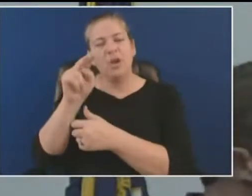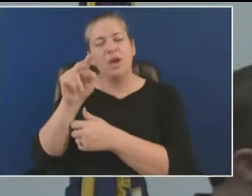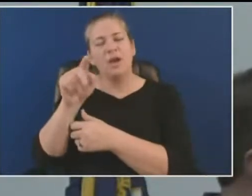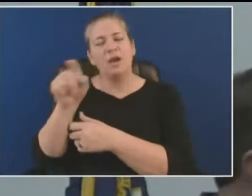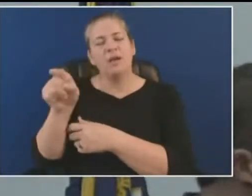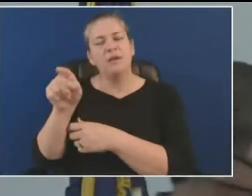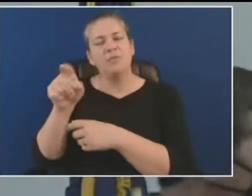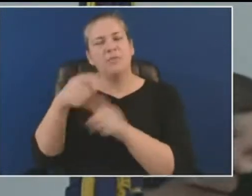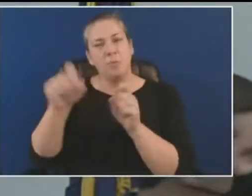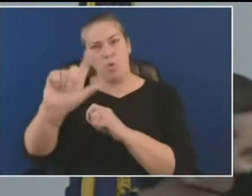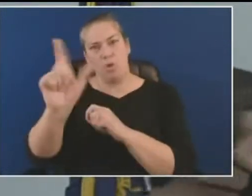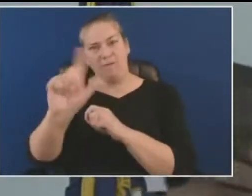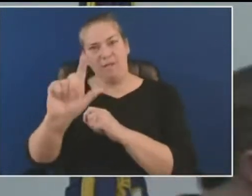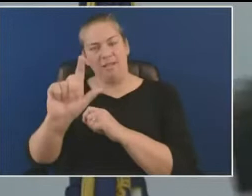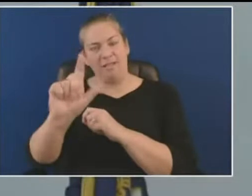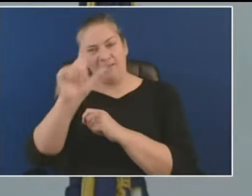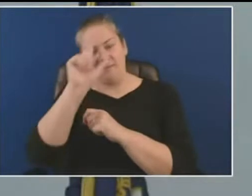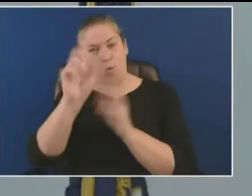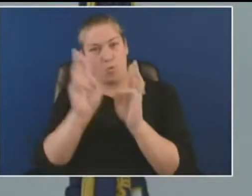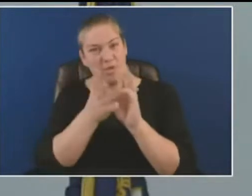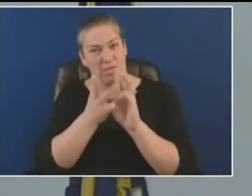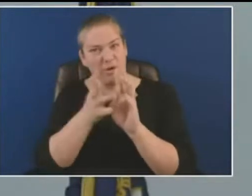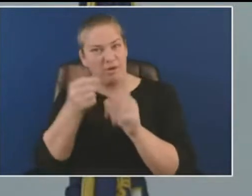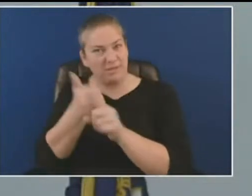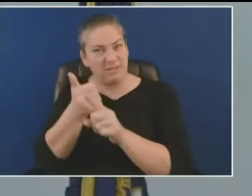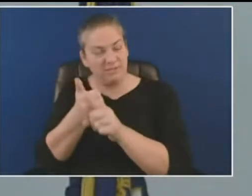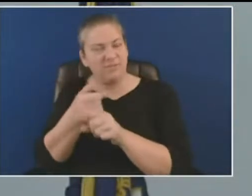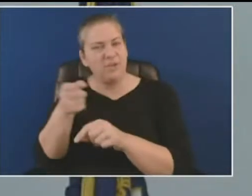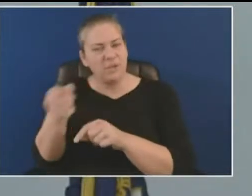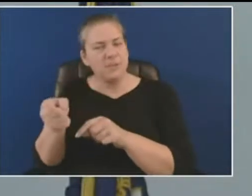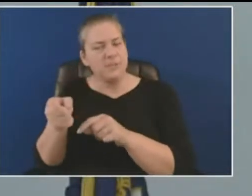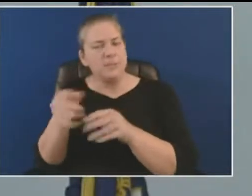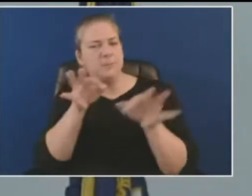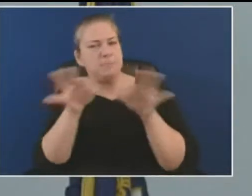happened here and kind of give us an idea of how this has happened.